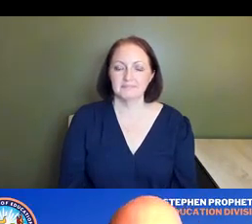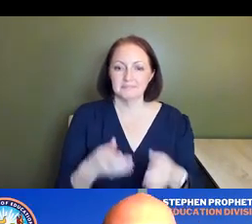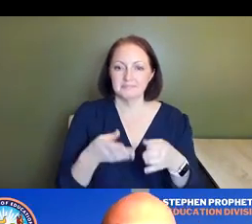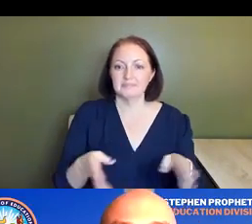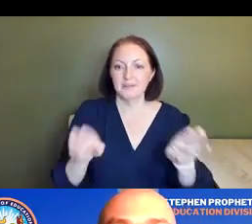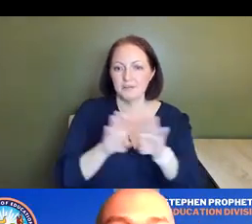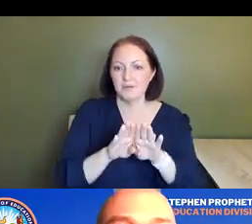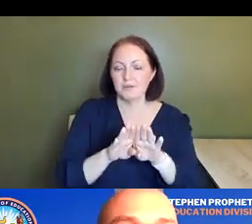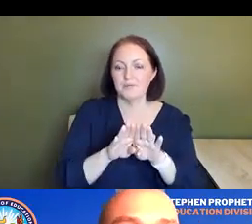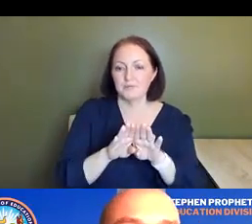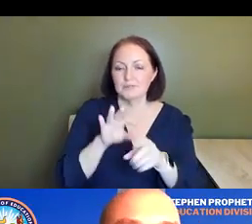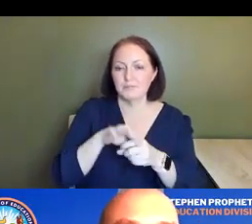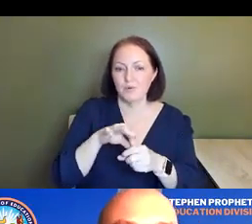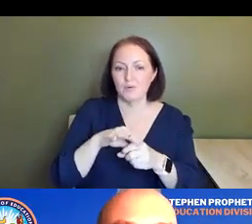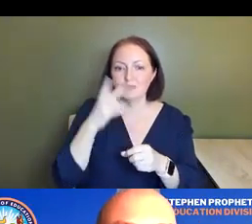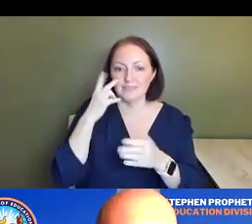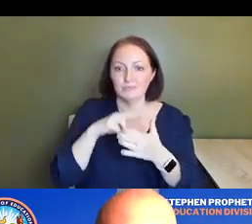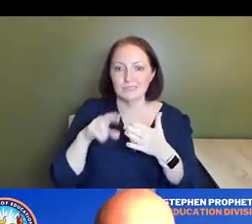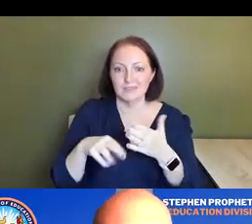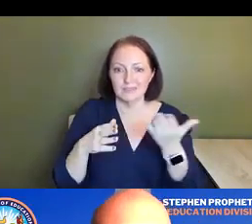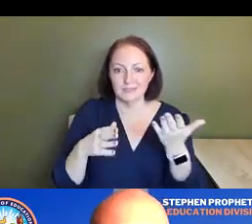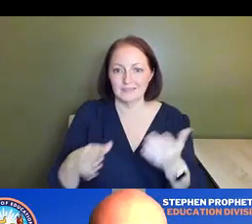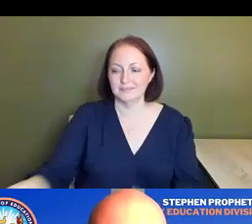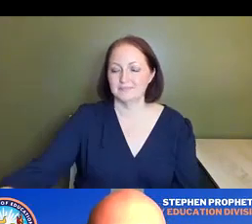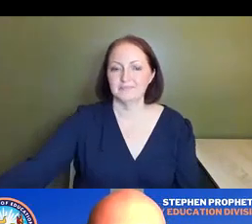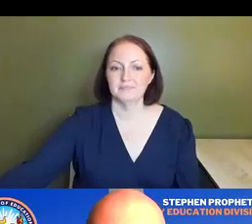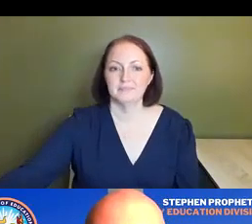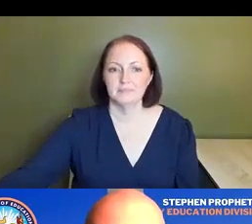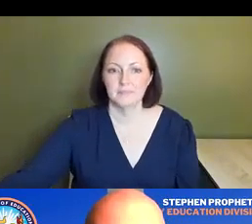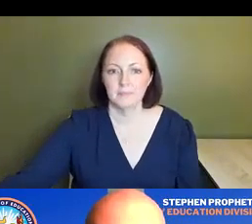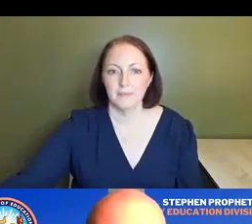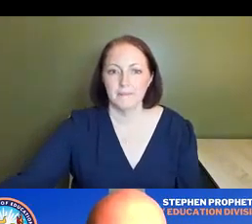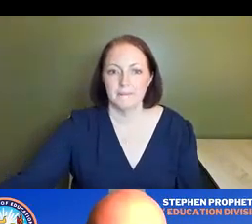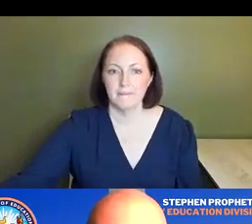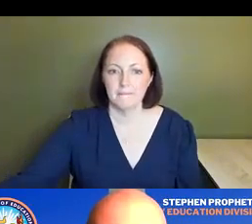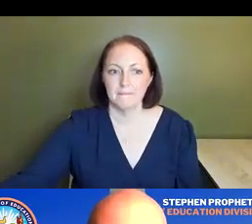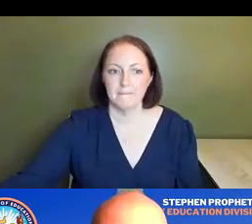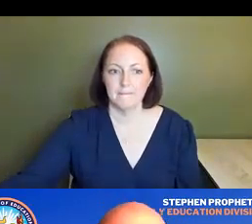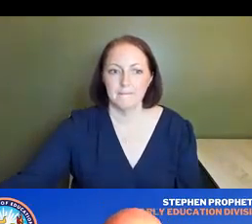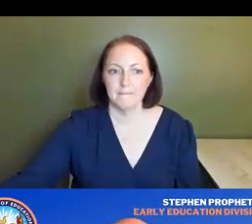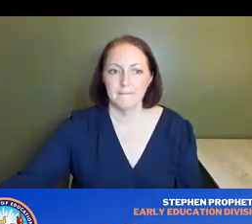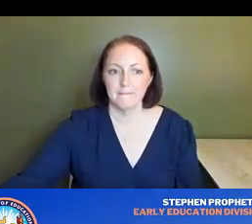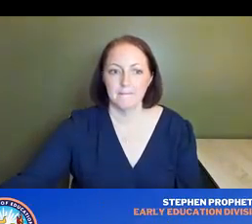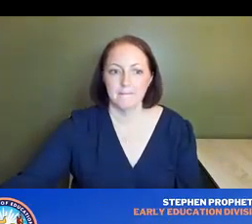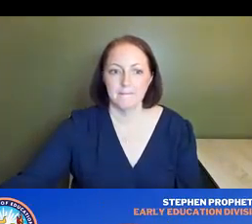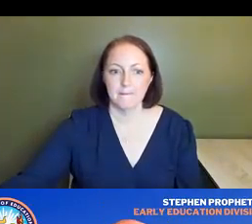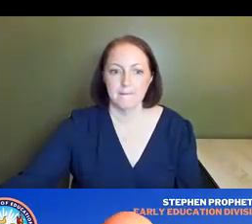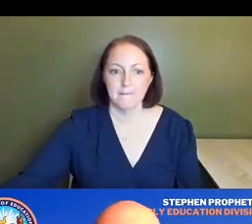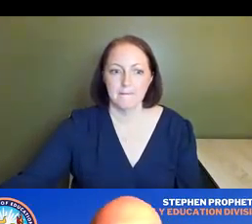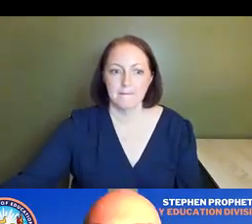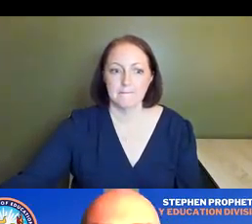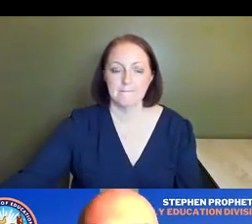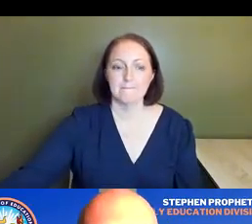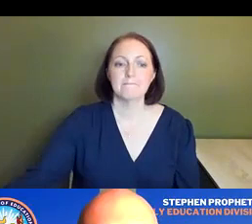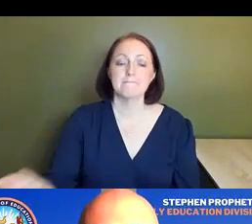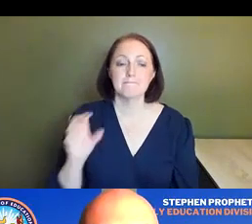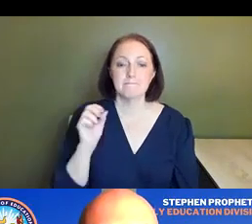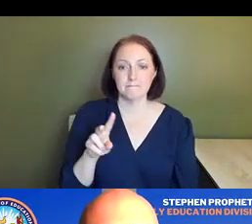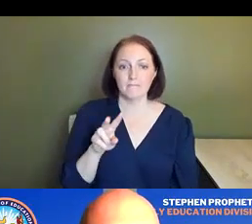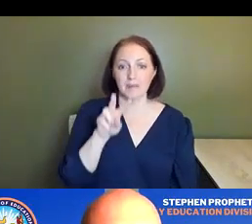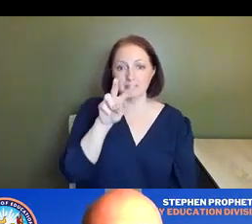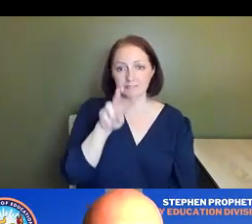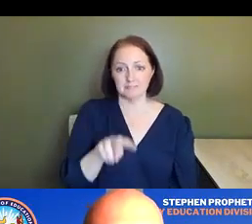the poll so we can see the results please. Thank you alright so as we look at the results